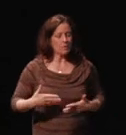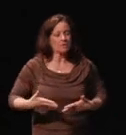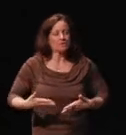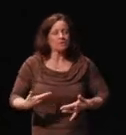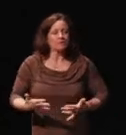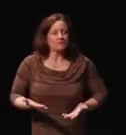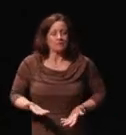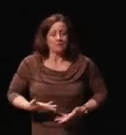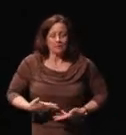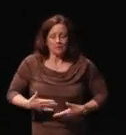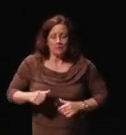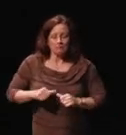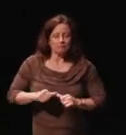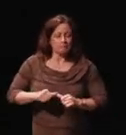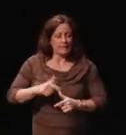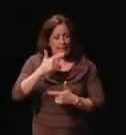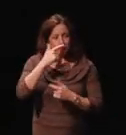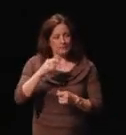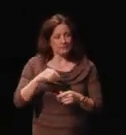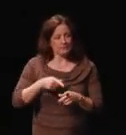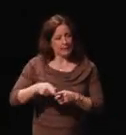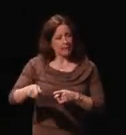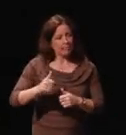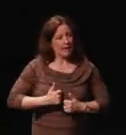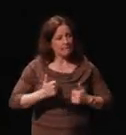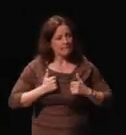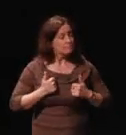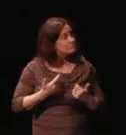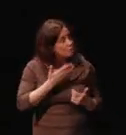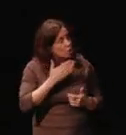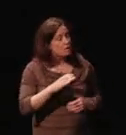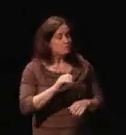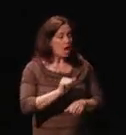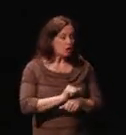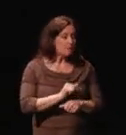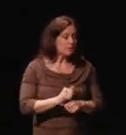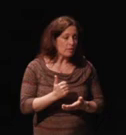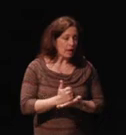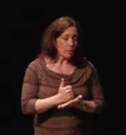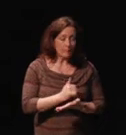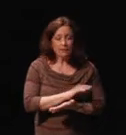life and just good occupational therapy things.